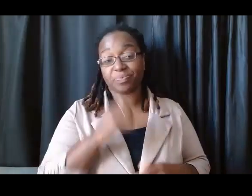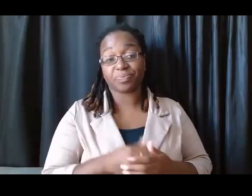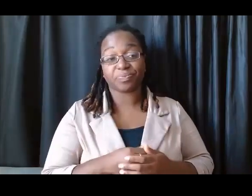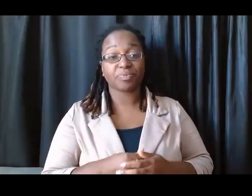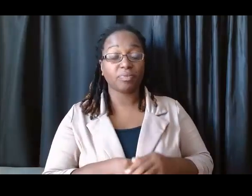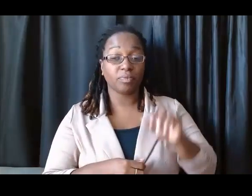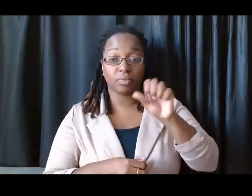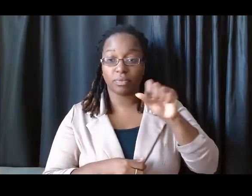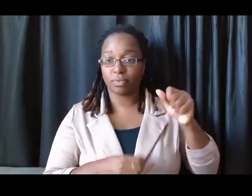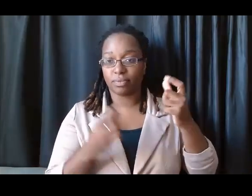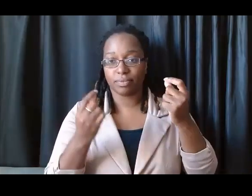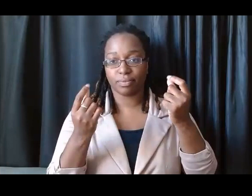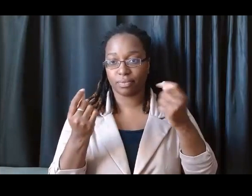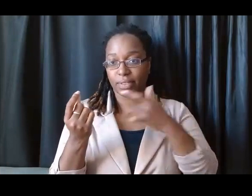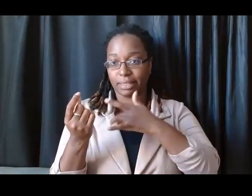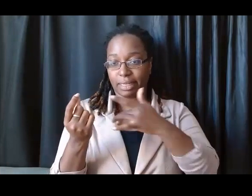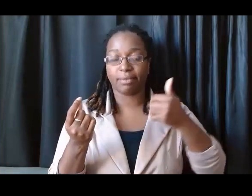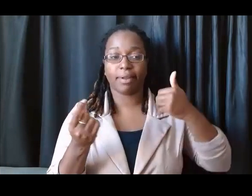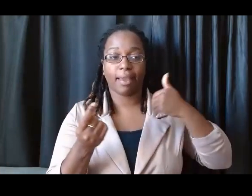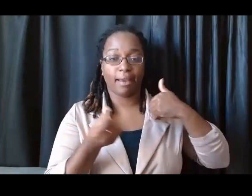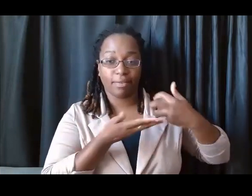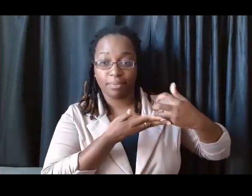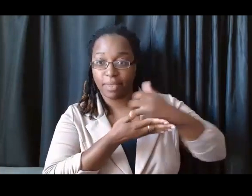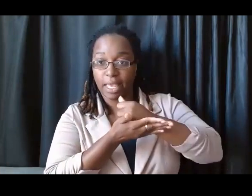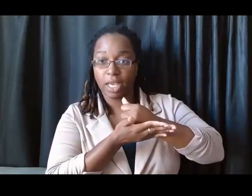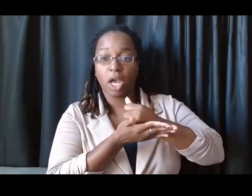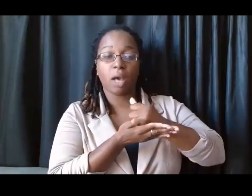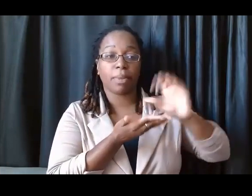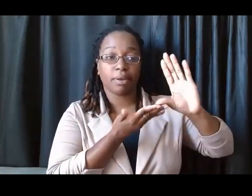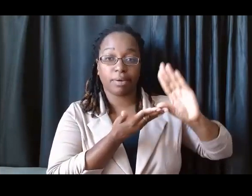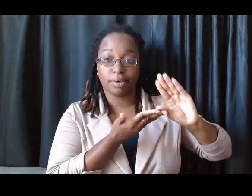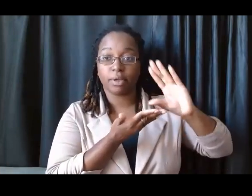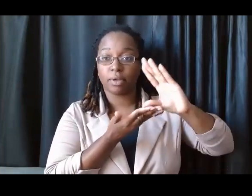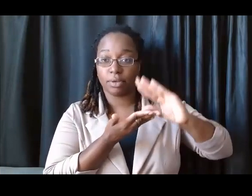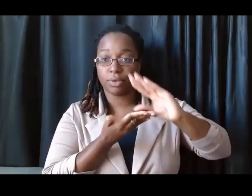does is they have some income deductions that will reduce the amount of the person's income.